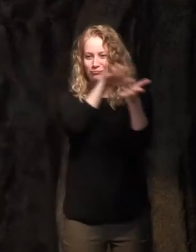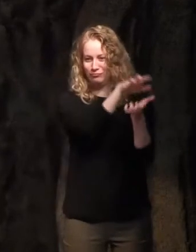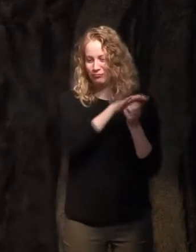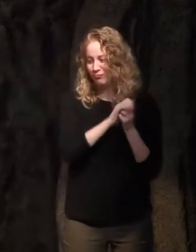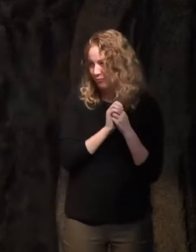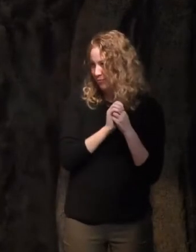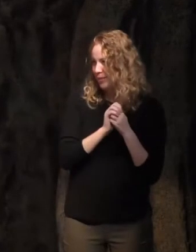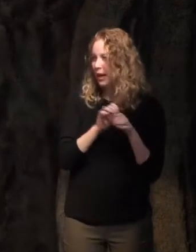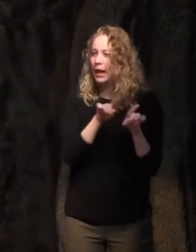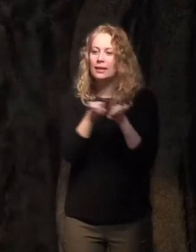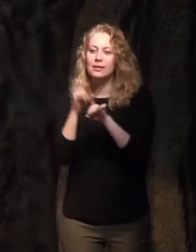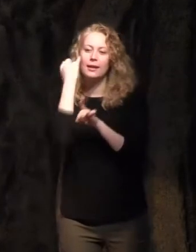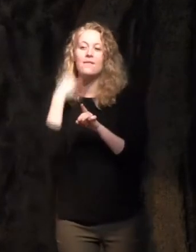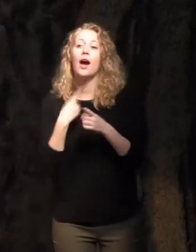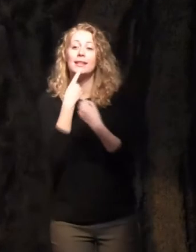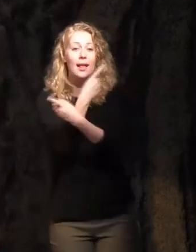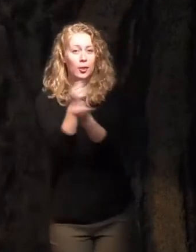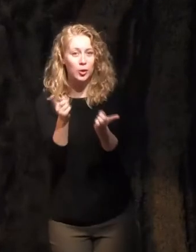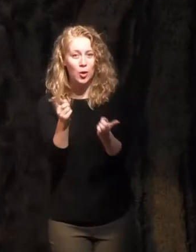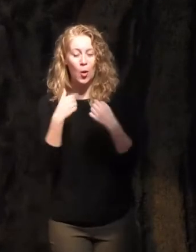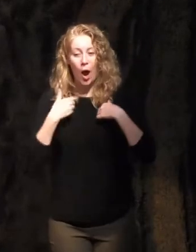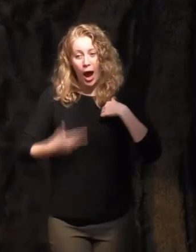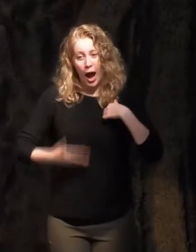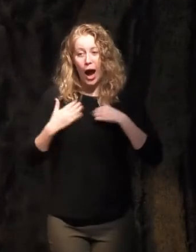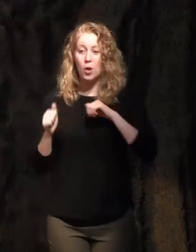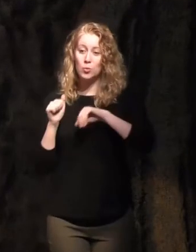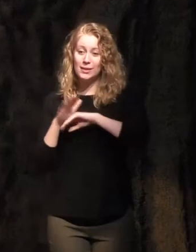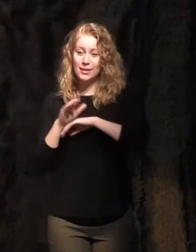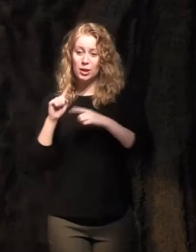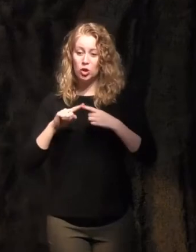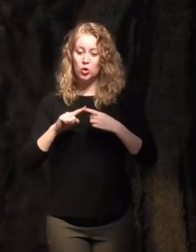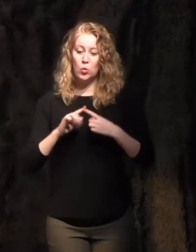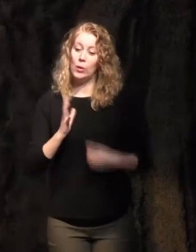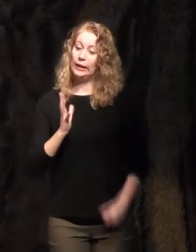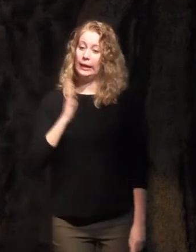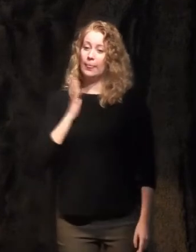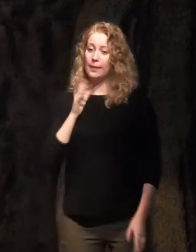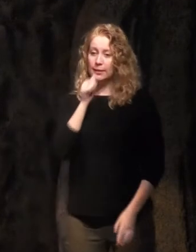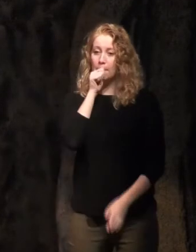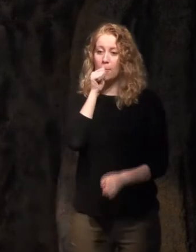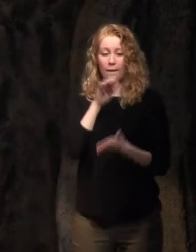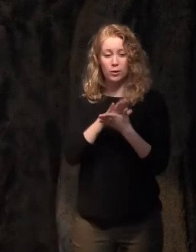It's like if I tell you I was sent to elite private schools in the U.K.